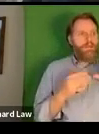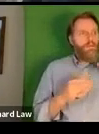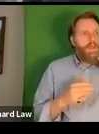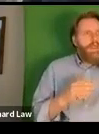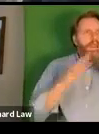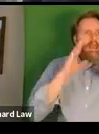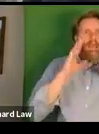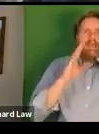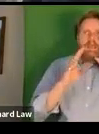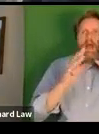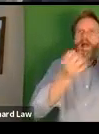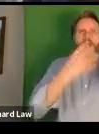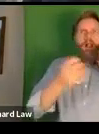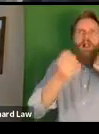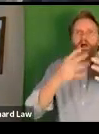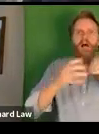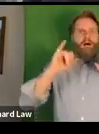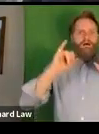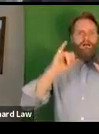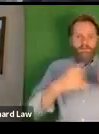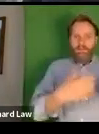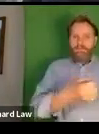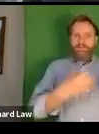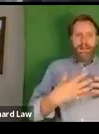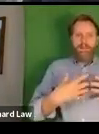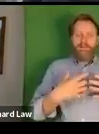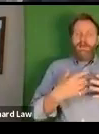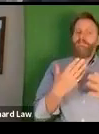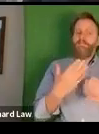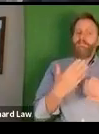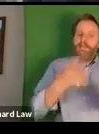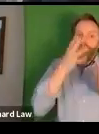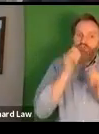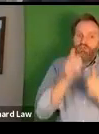us so please get in touch with us but do check out the PCS website tomorrow and